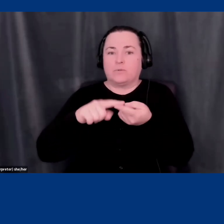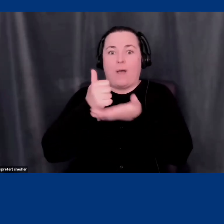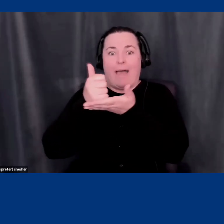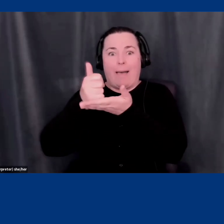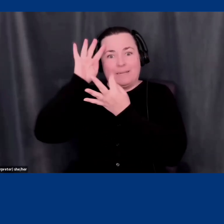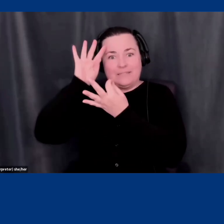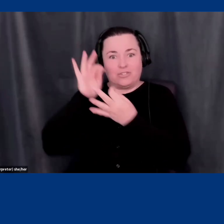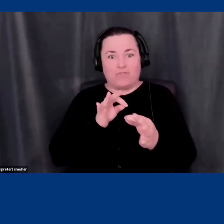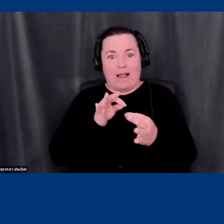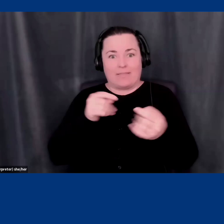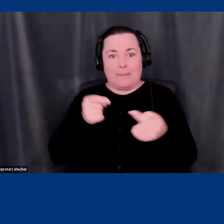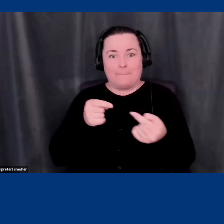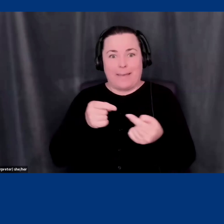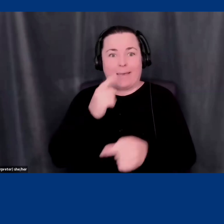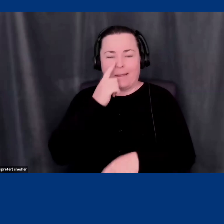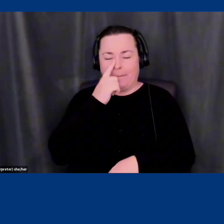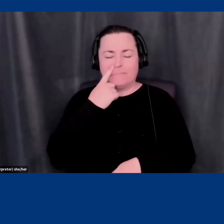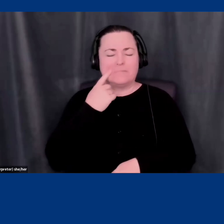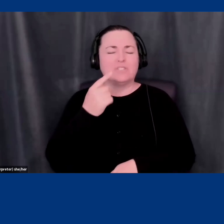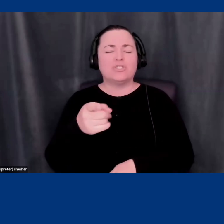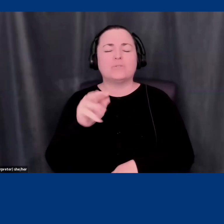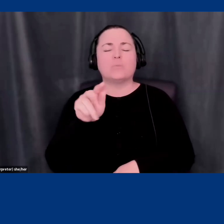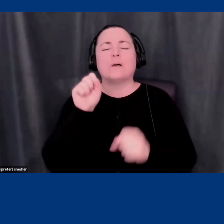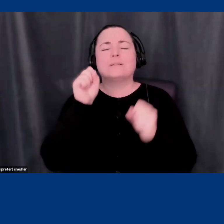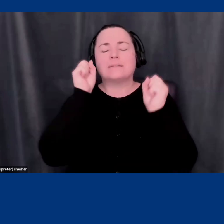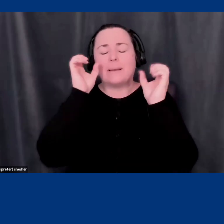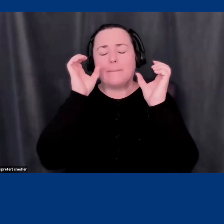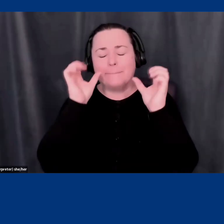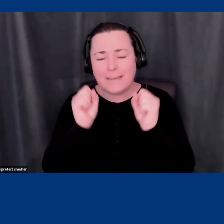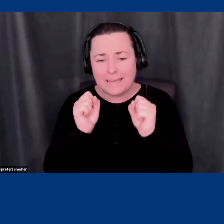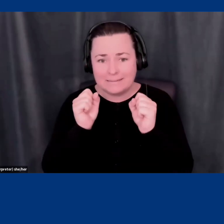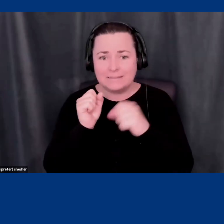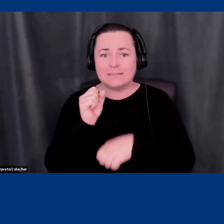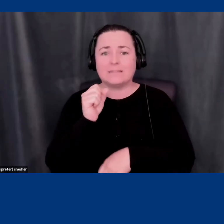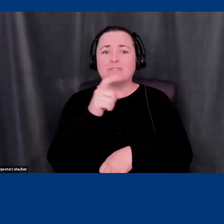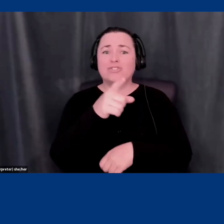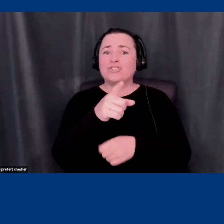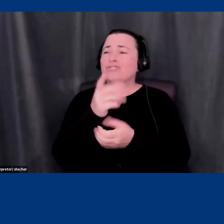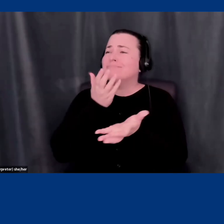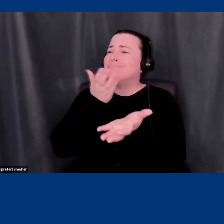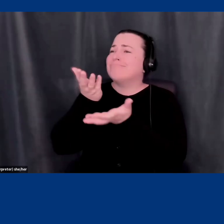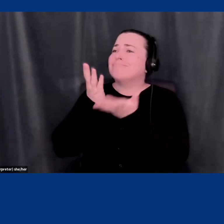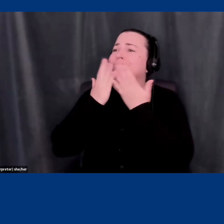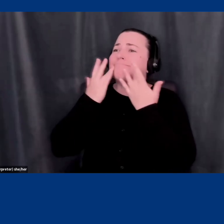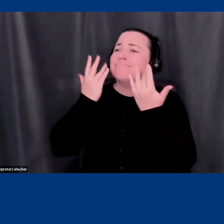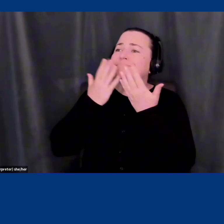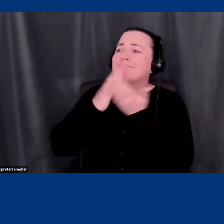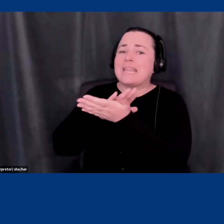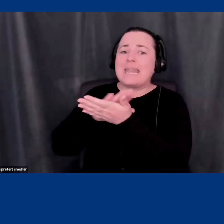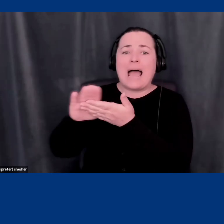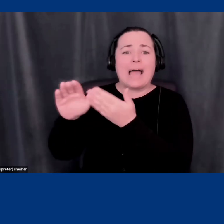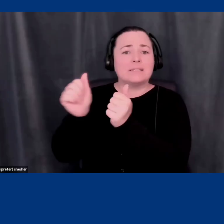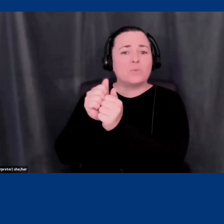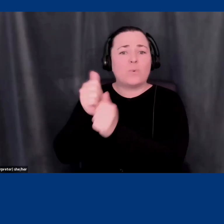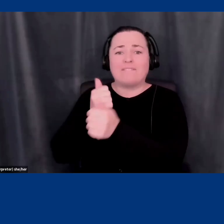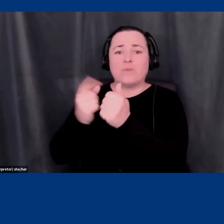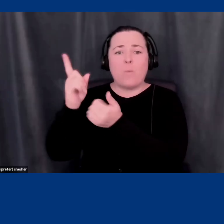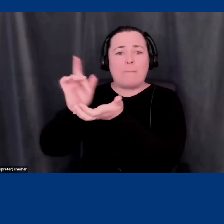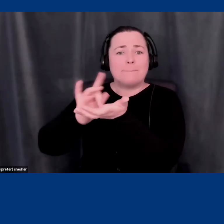She was amazing. She was nice to everyone, she wasn't mean or taking over the spotlight. She was very very